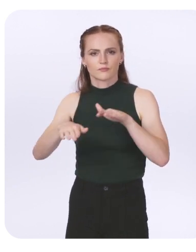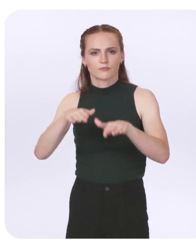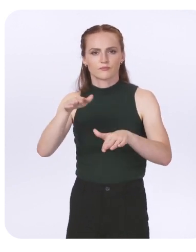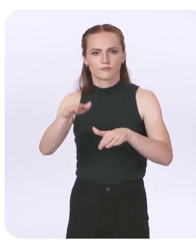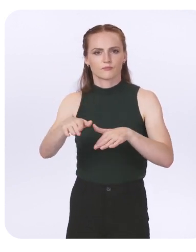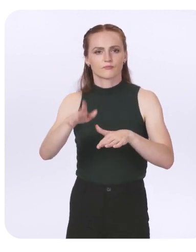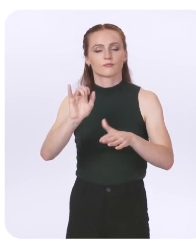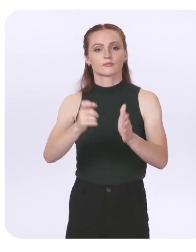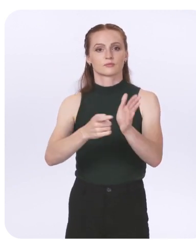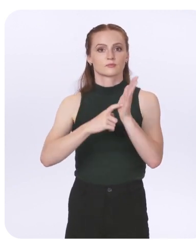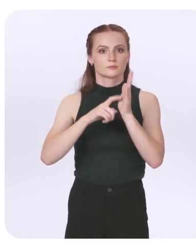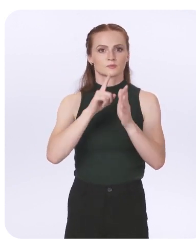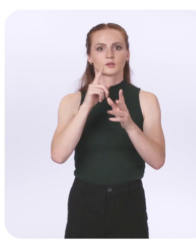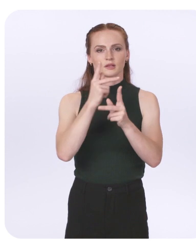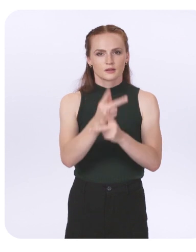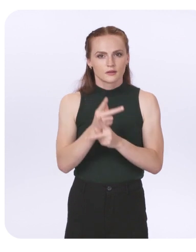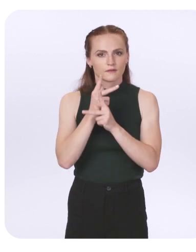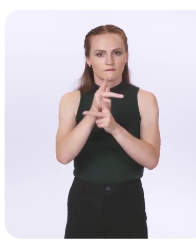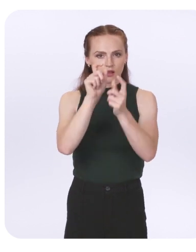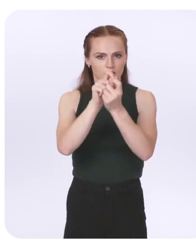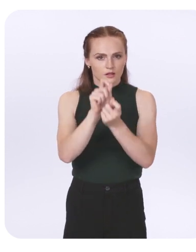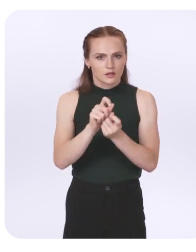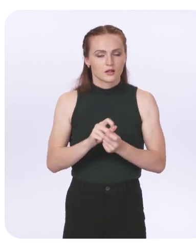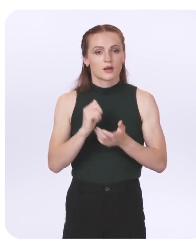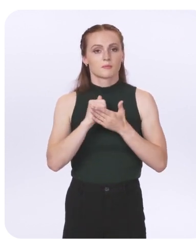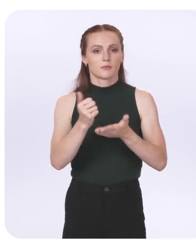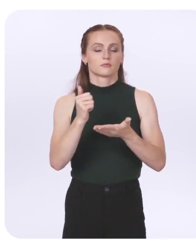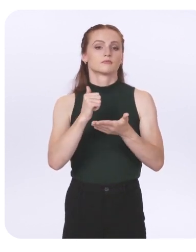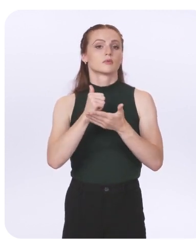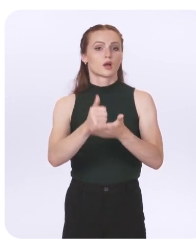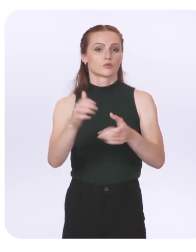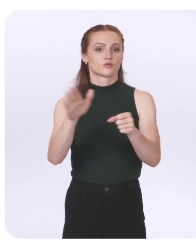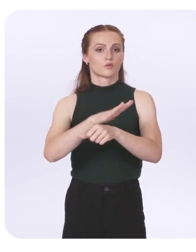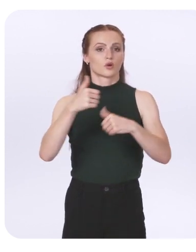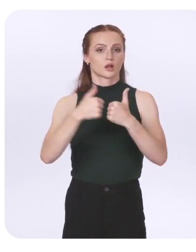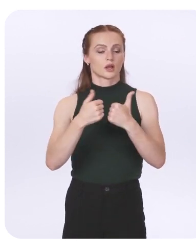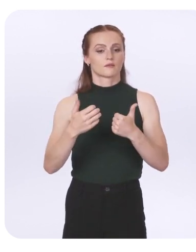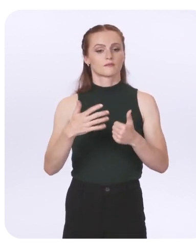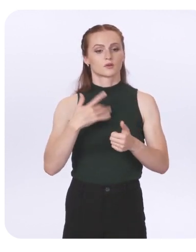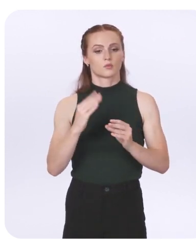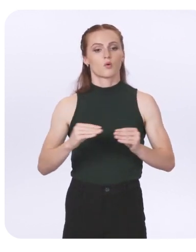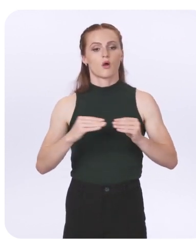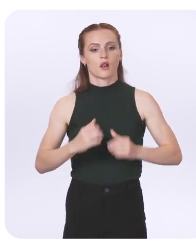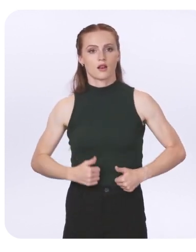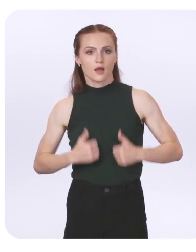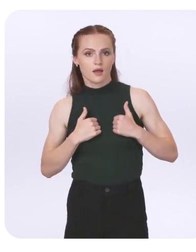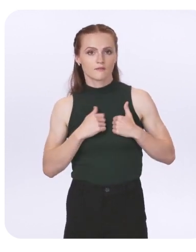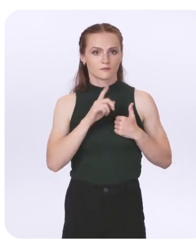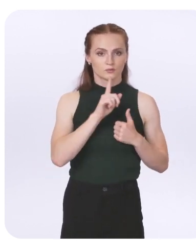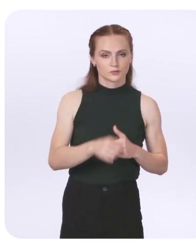but it makes the game feel more alive and real. We actually recommend playing with headphones